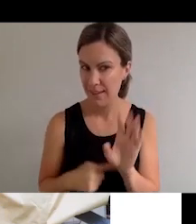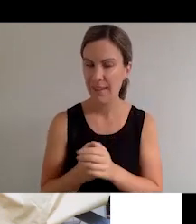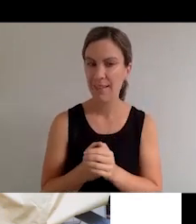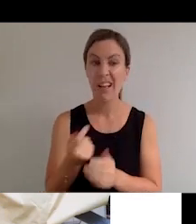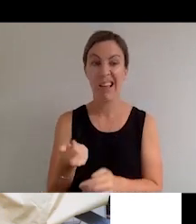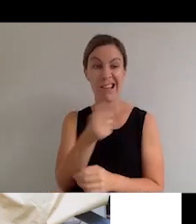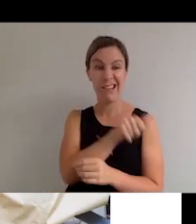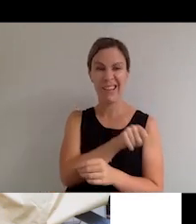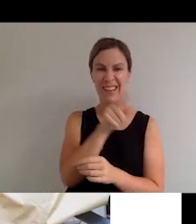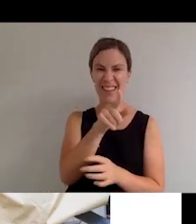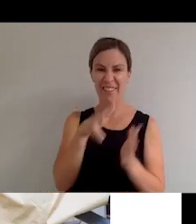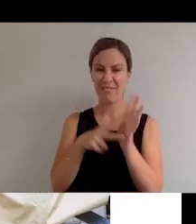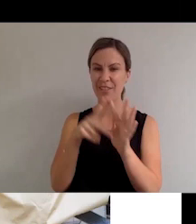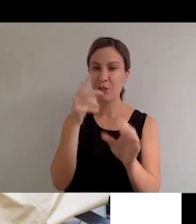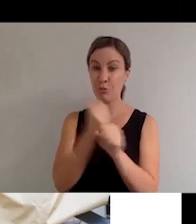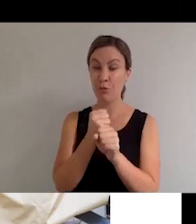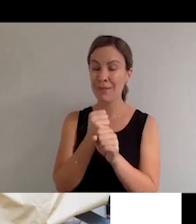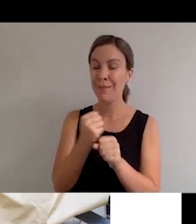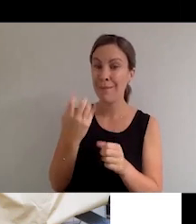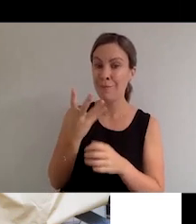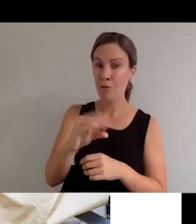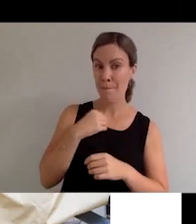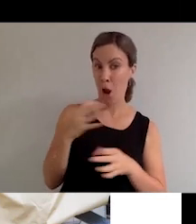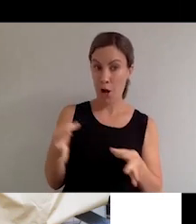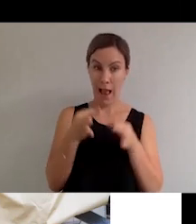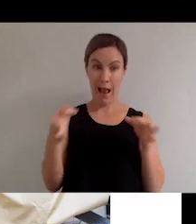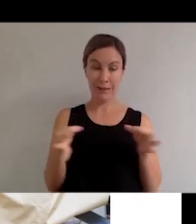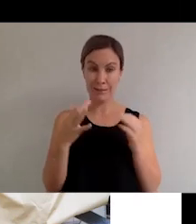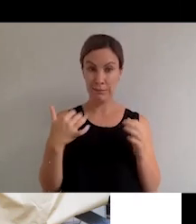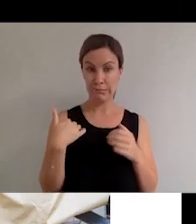I share those. Once I talk about income and expenditure I will jump